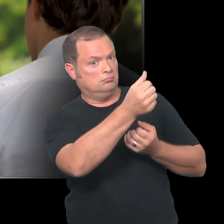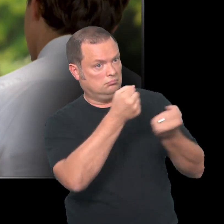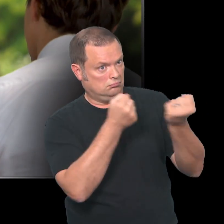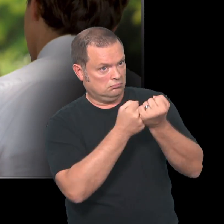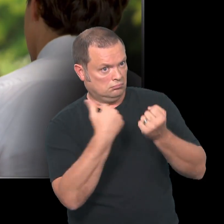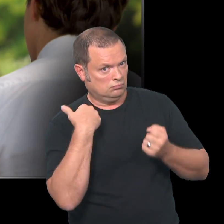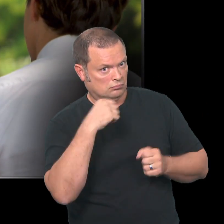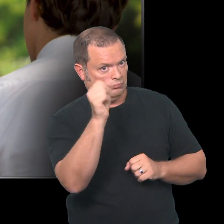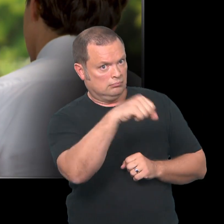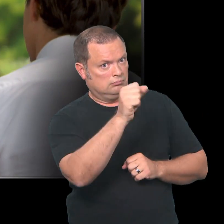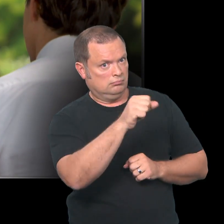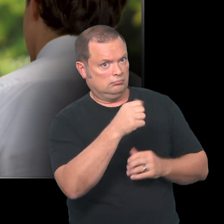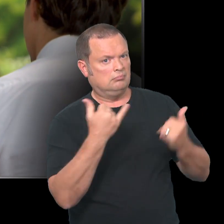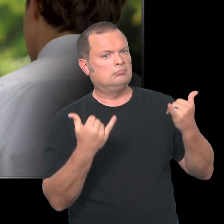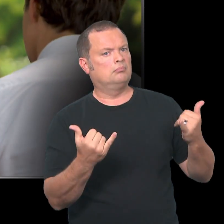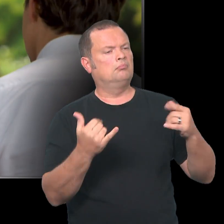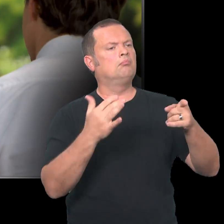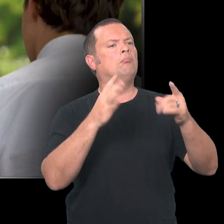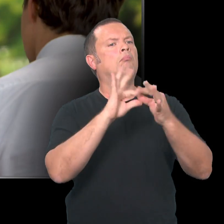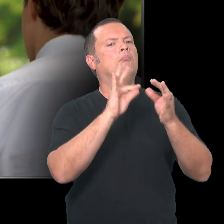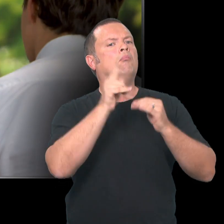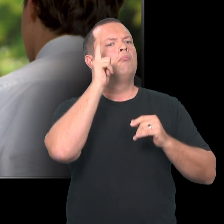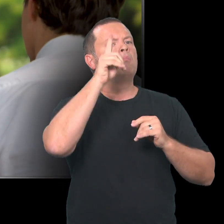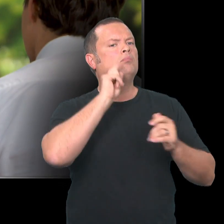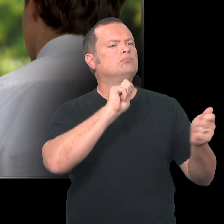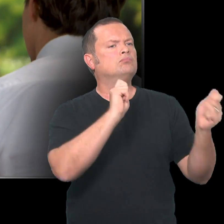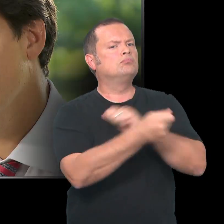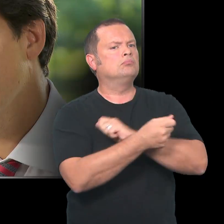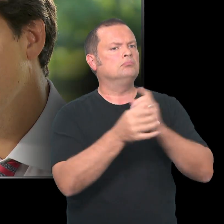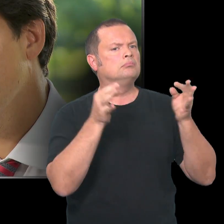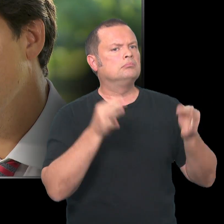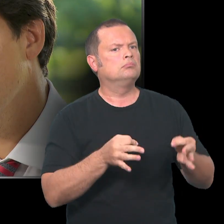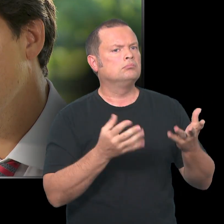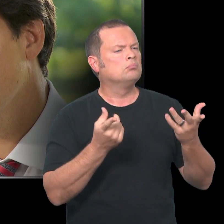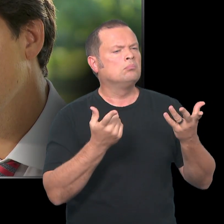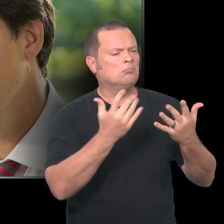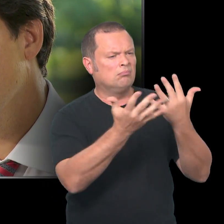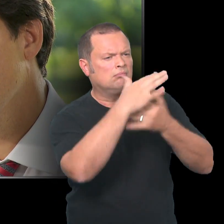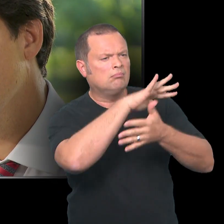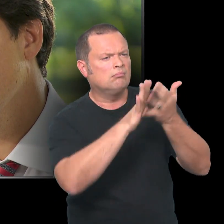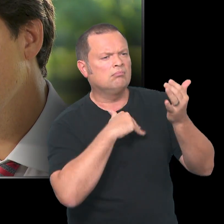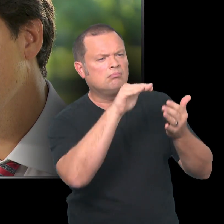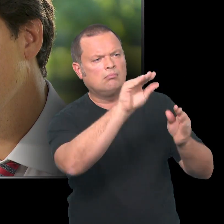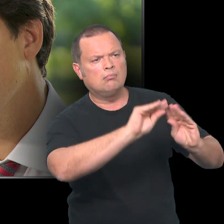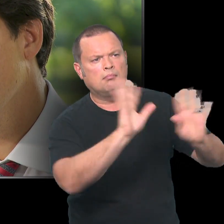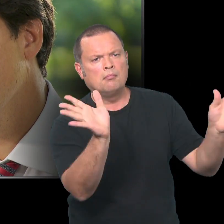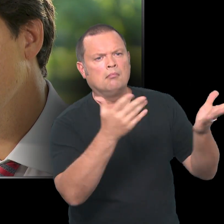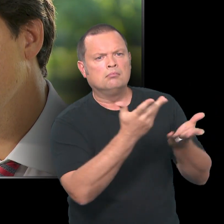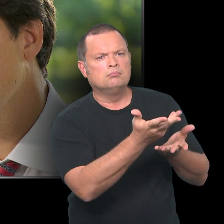Where is it on your priority list? You supported it, but with the condition that you were going to change it if you had the opportunity to.